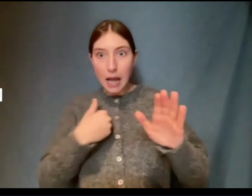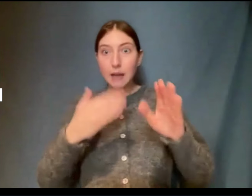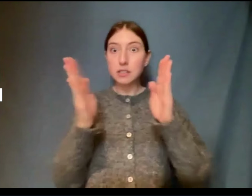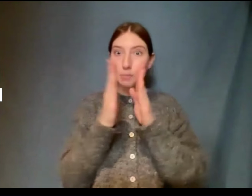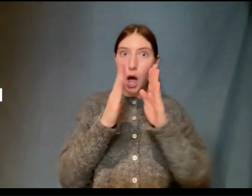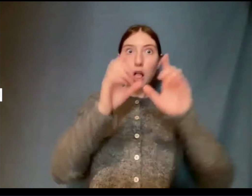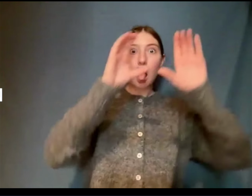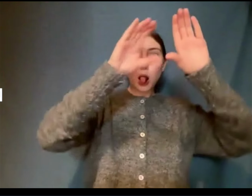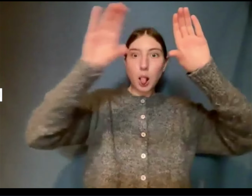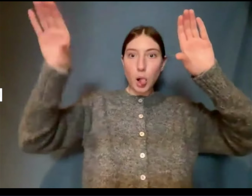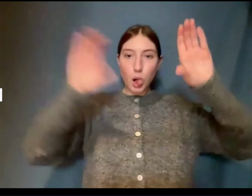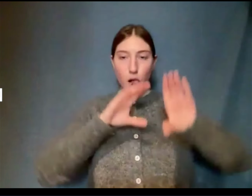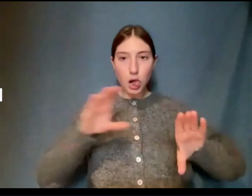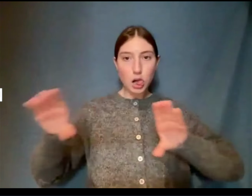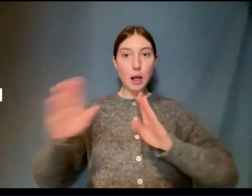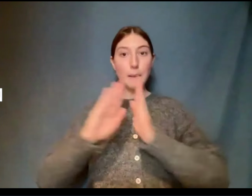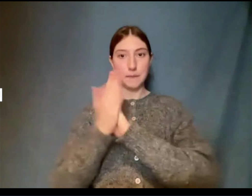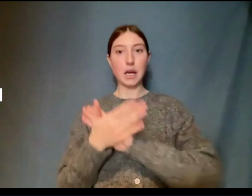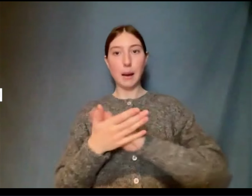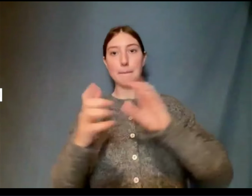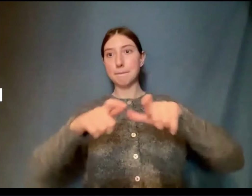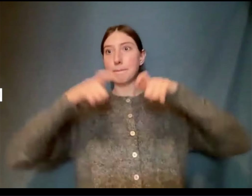right? So that's the type of that's a concept we're dealing with when we're